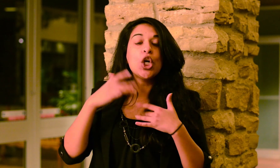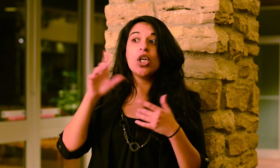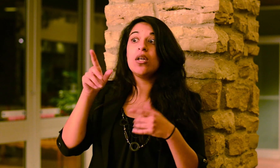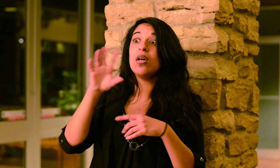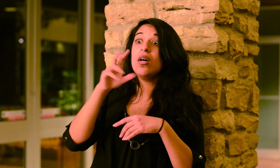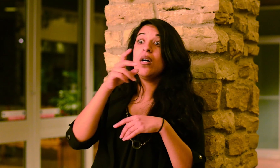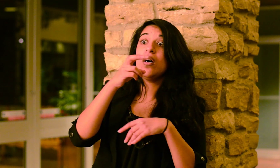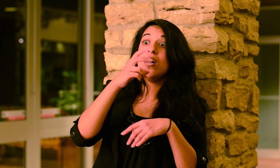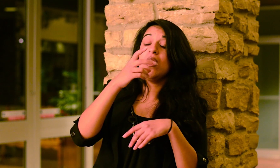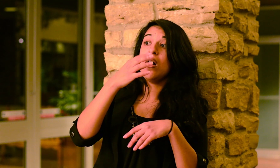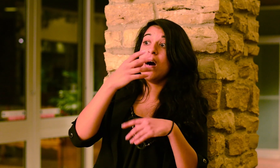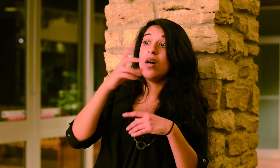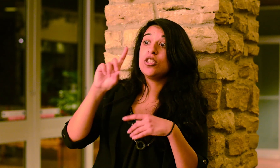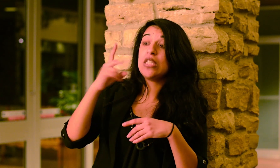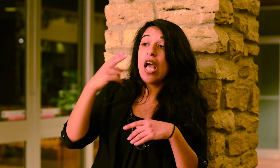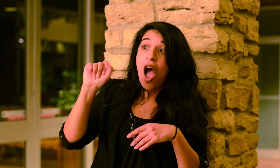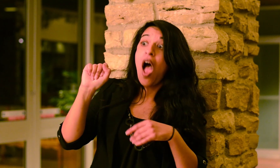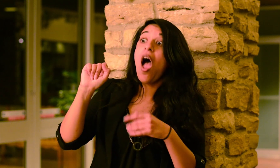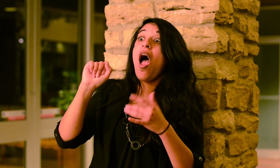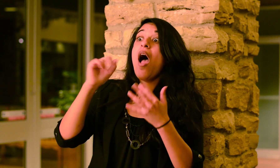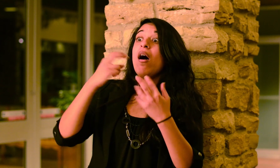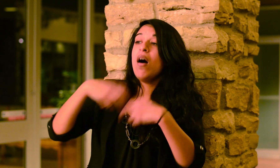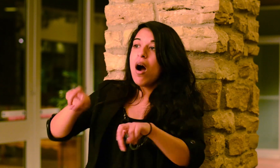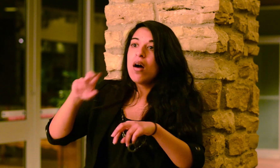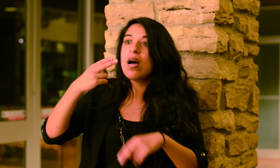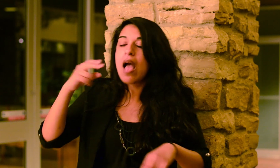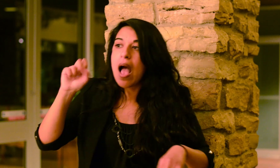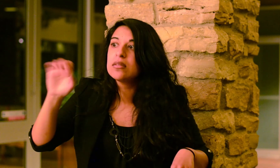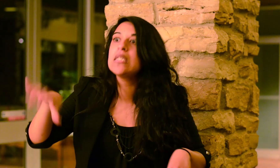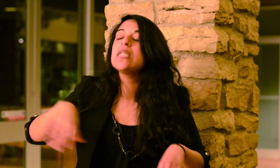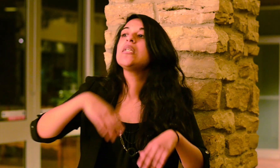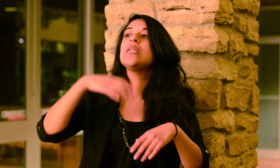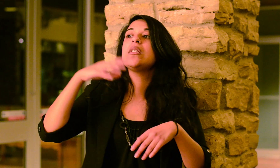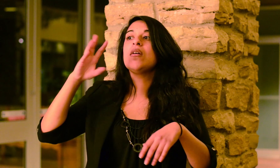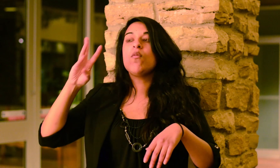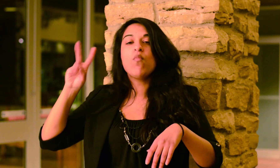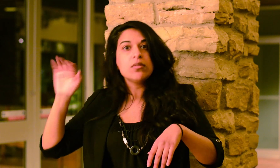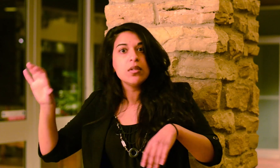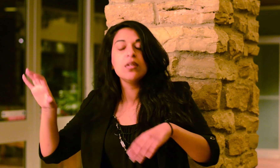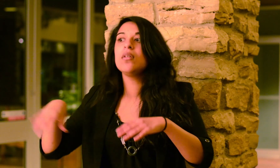It concerns me that DHHS is being split up, being transferred into HHSC and TWC.